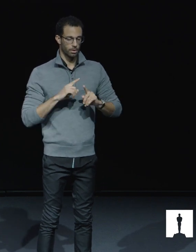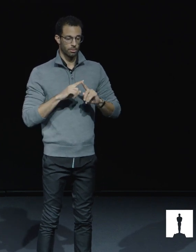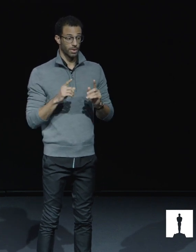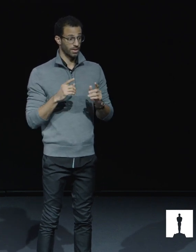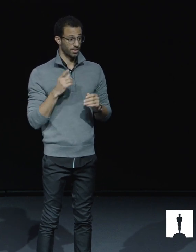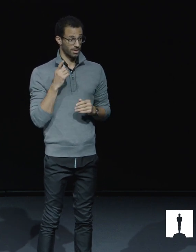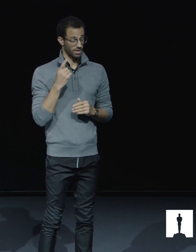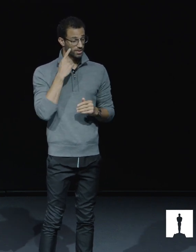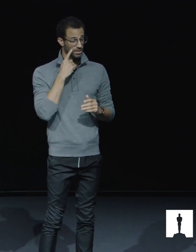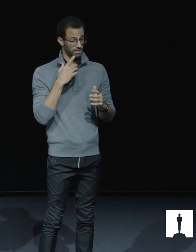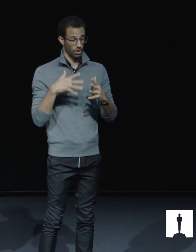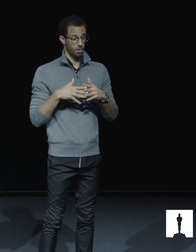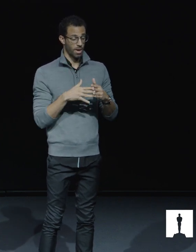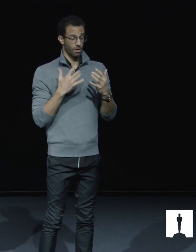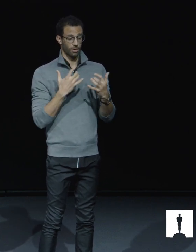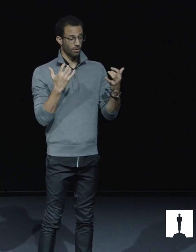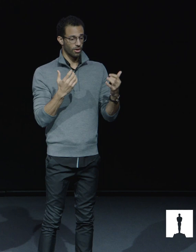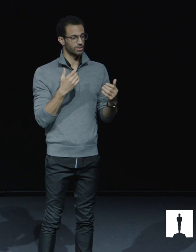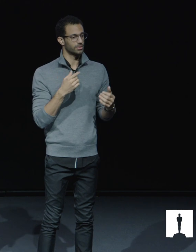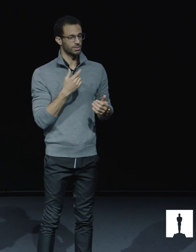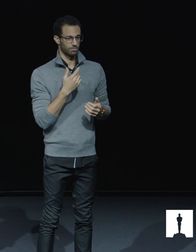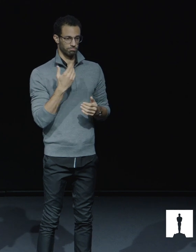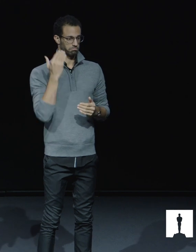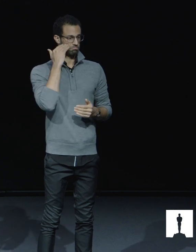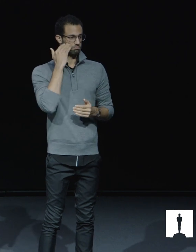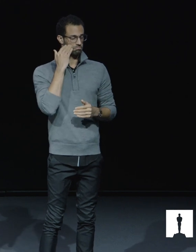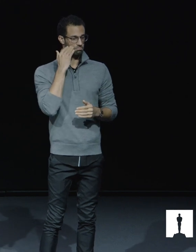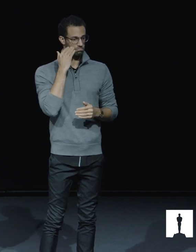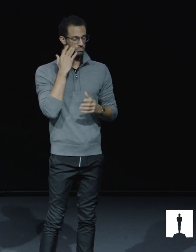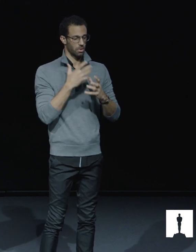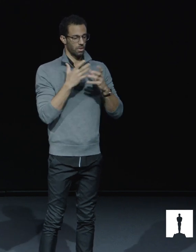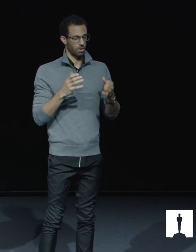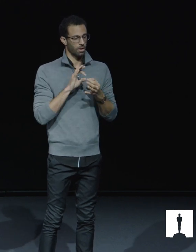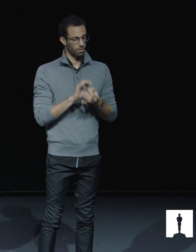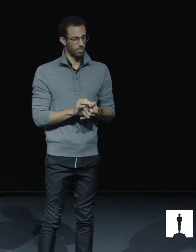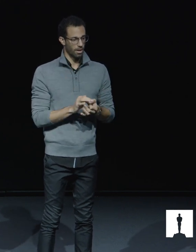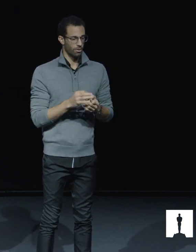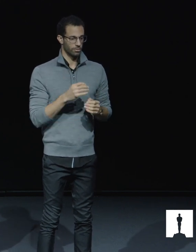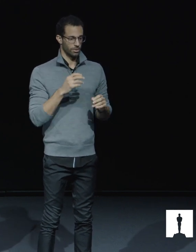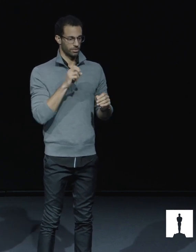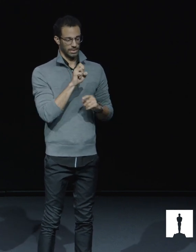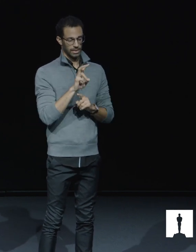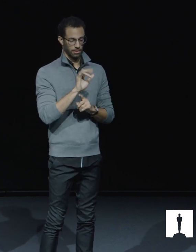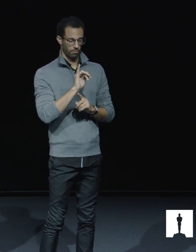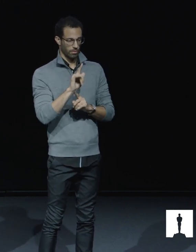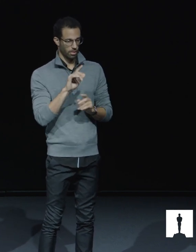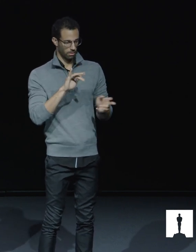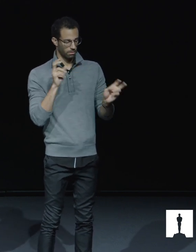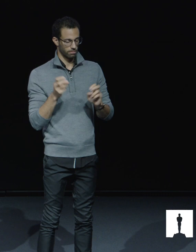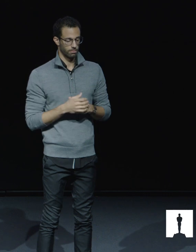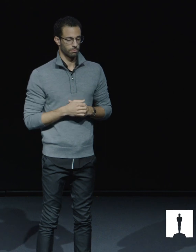matters of evil. Excuse me. As he writes, "The American should certainly know more about